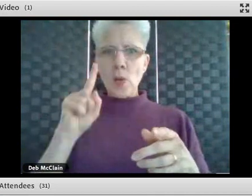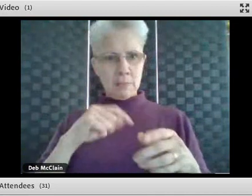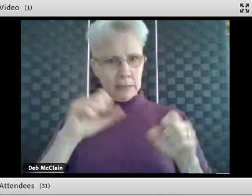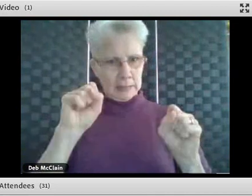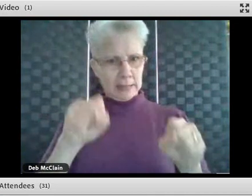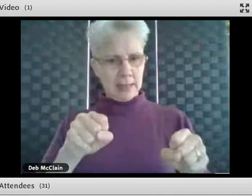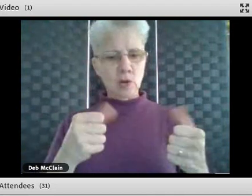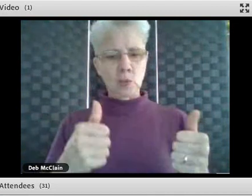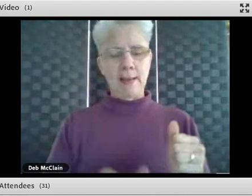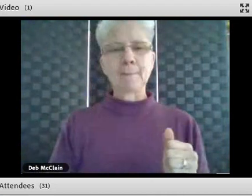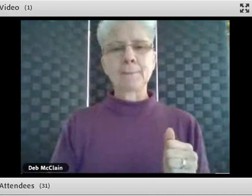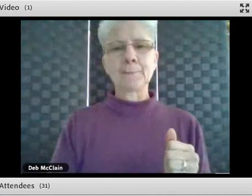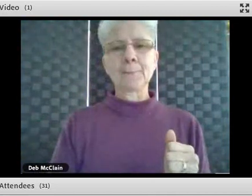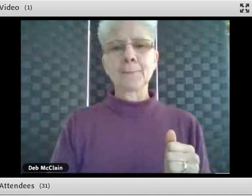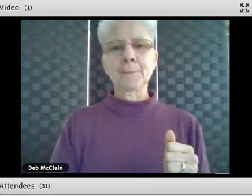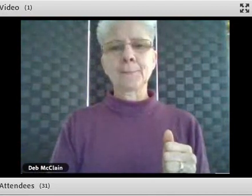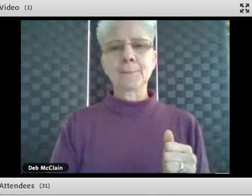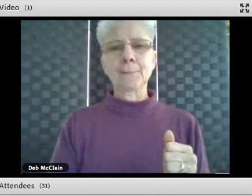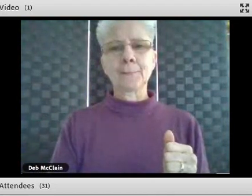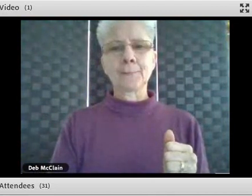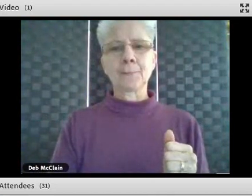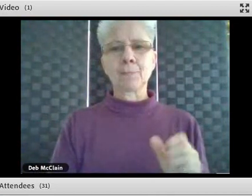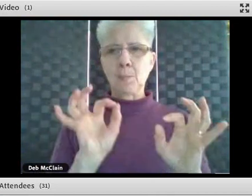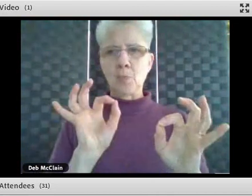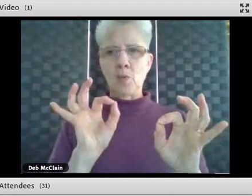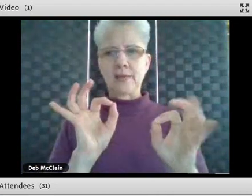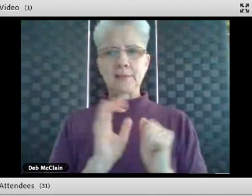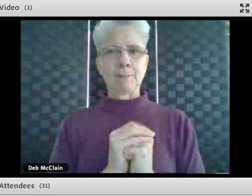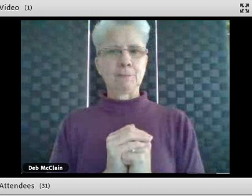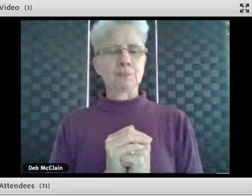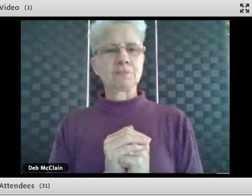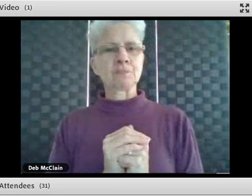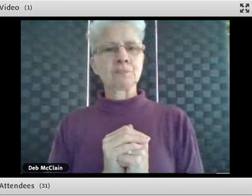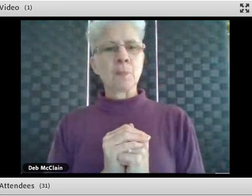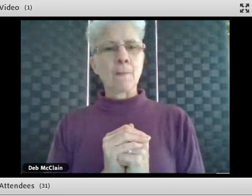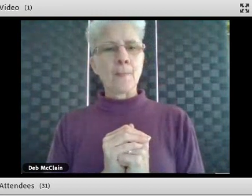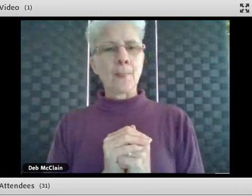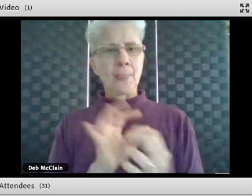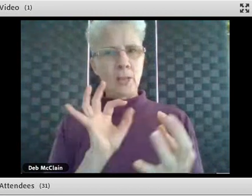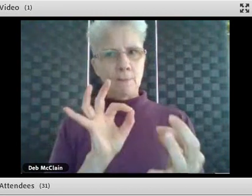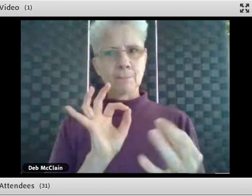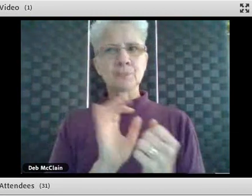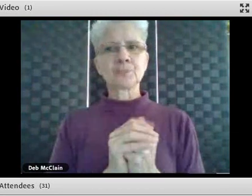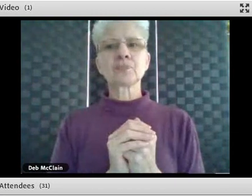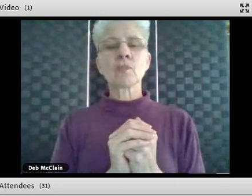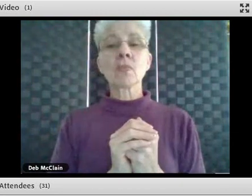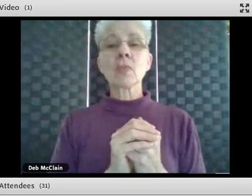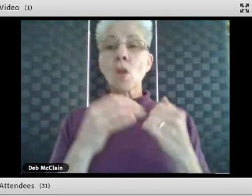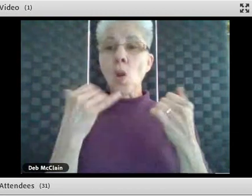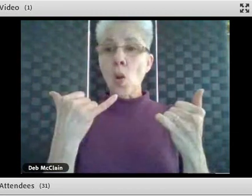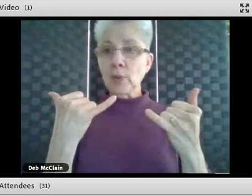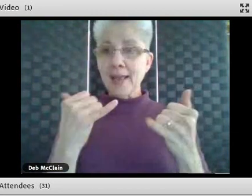All right. Perfect. Perfect. Okay.